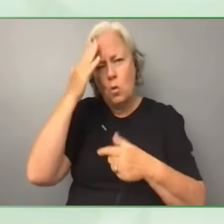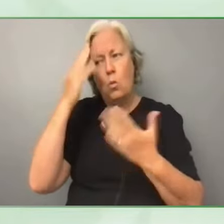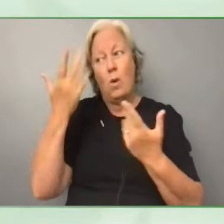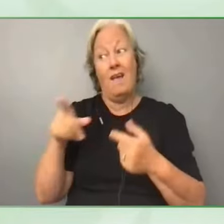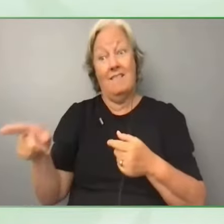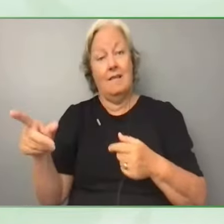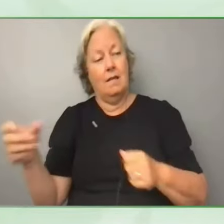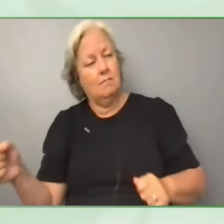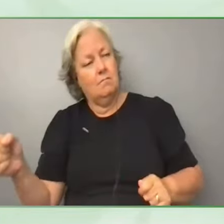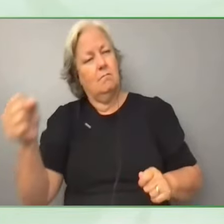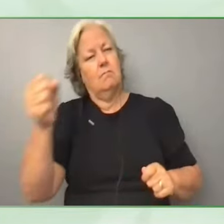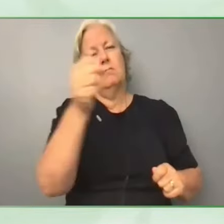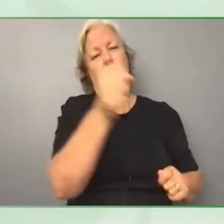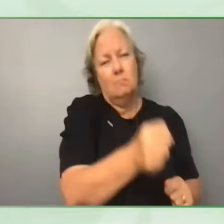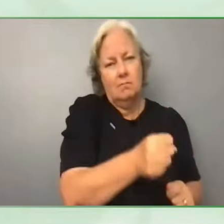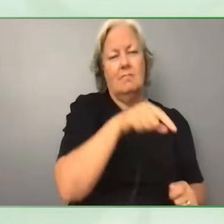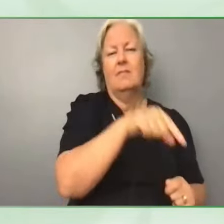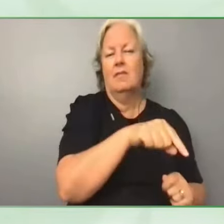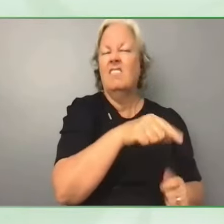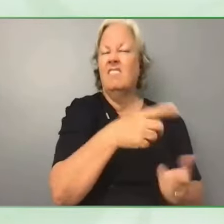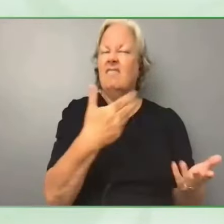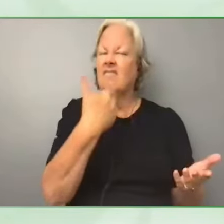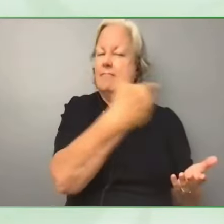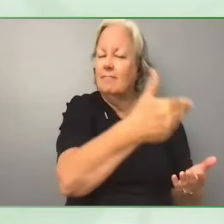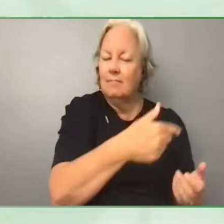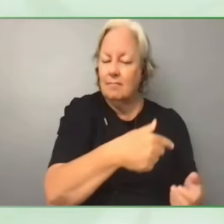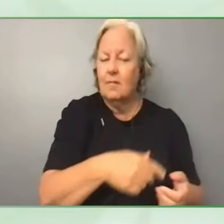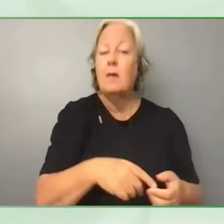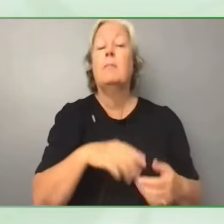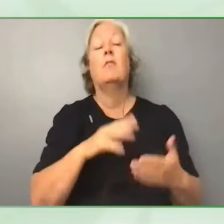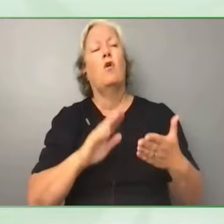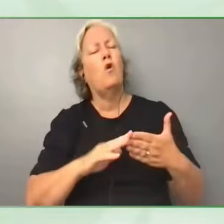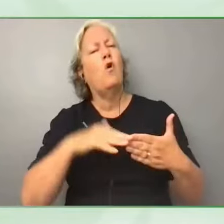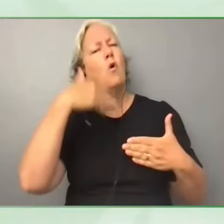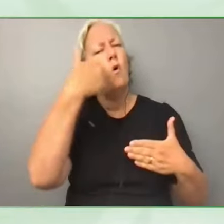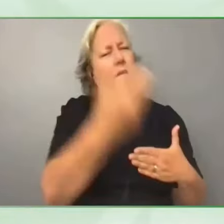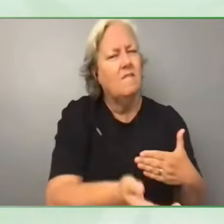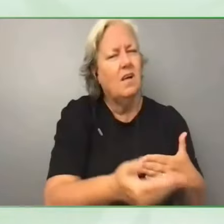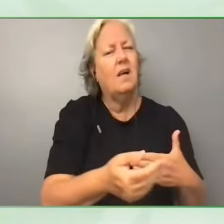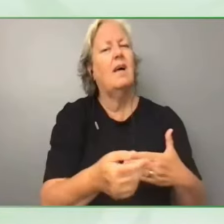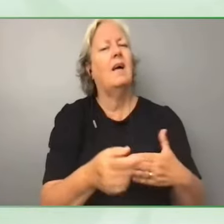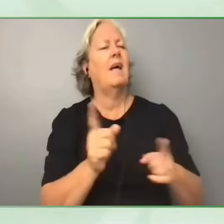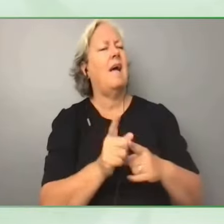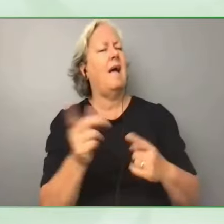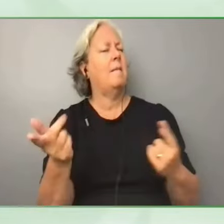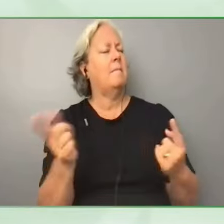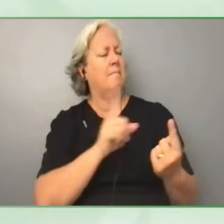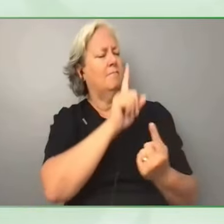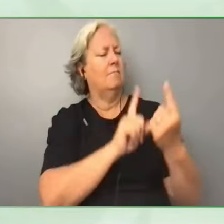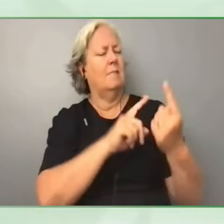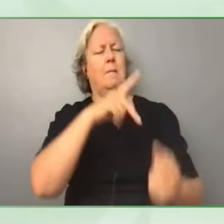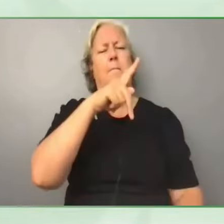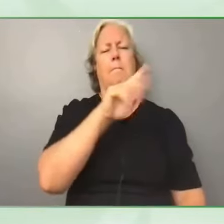Then continue following up with the person through peer-to-peer support.